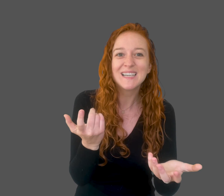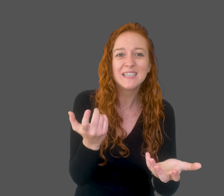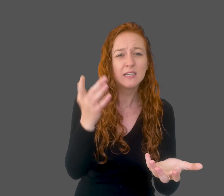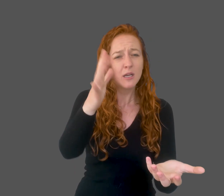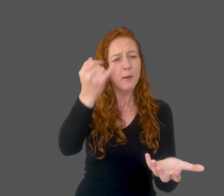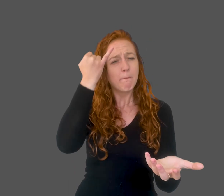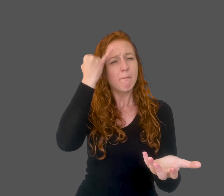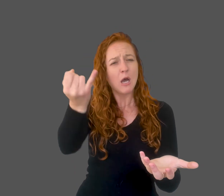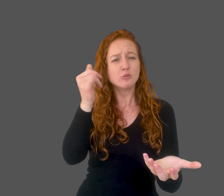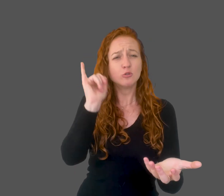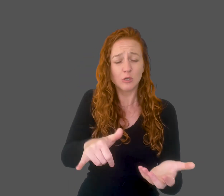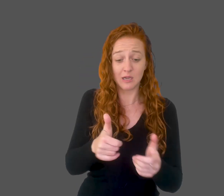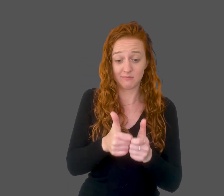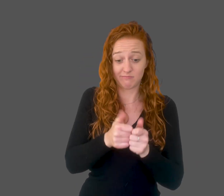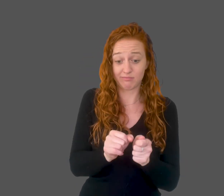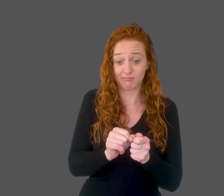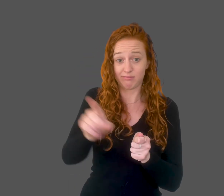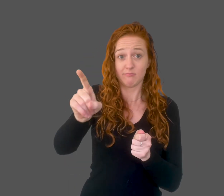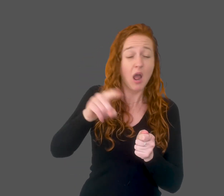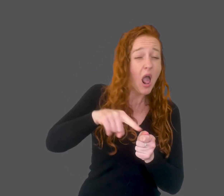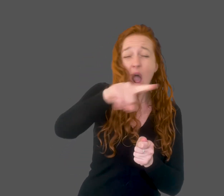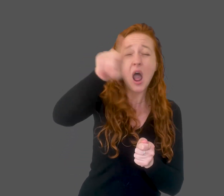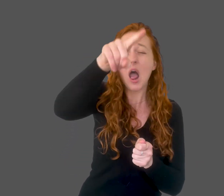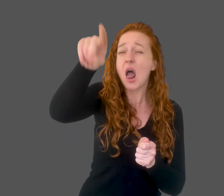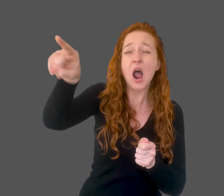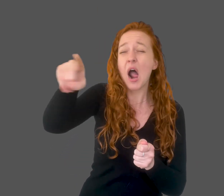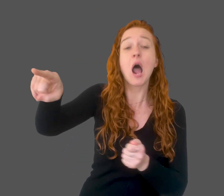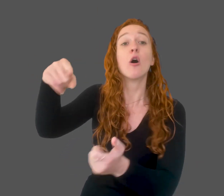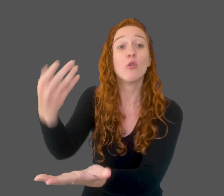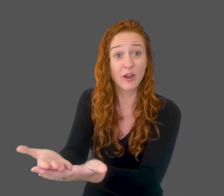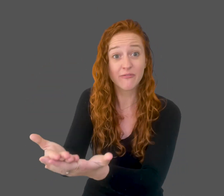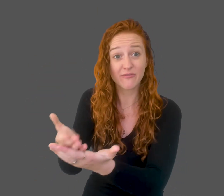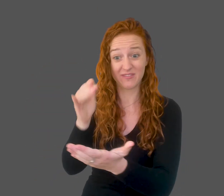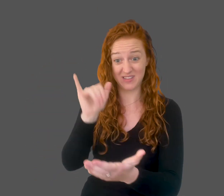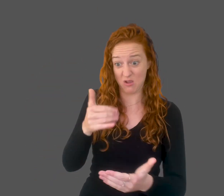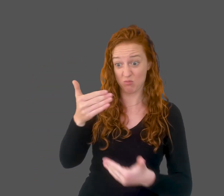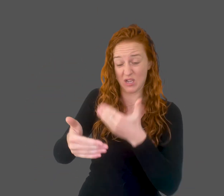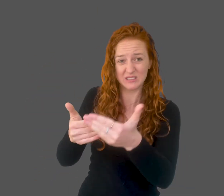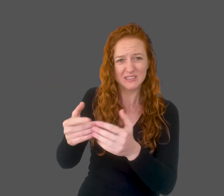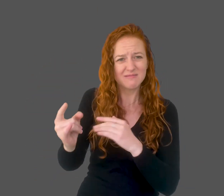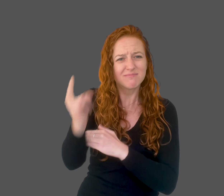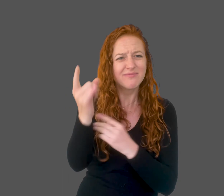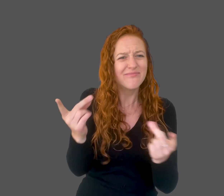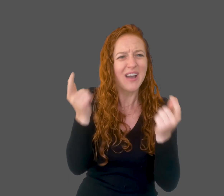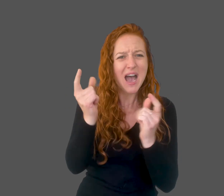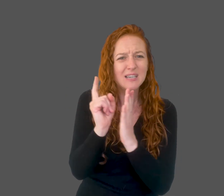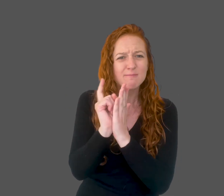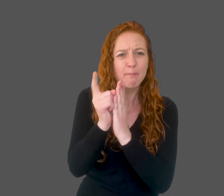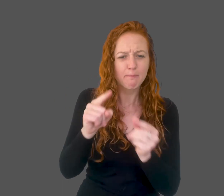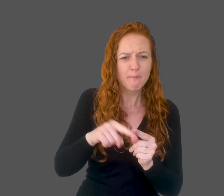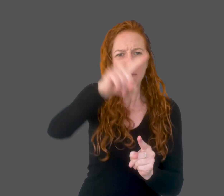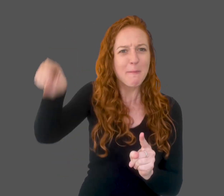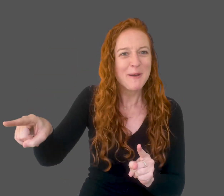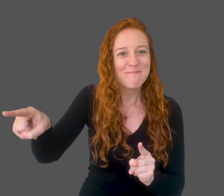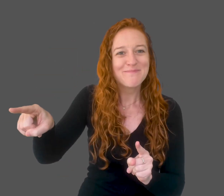Imagine all of this happens instantly at the click of your hands!